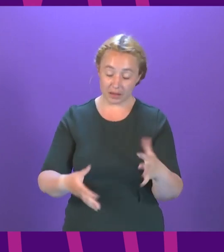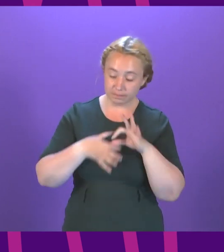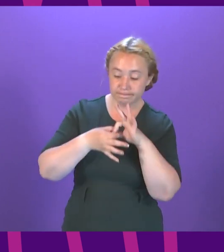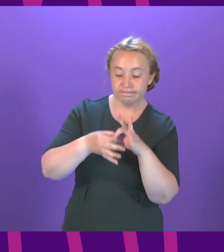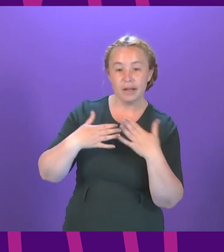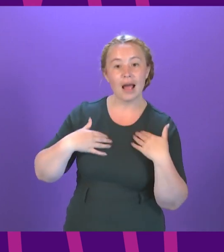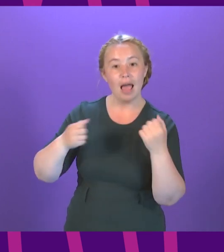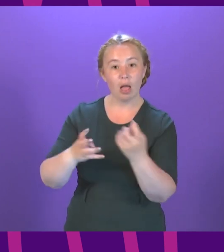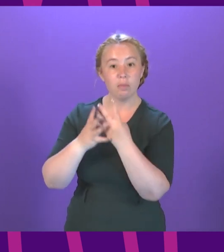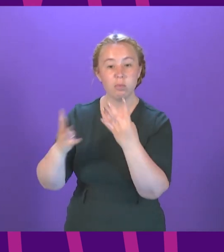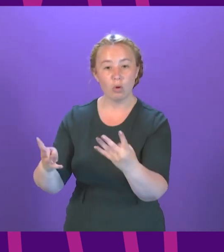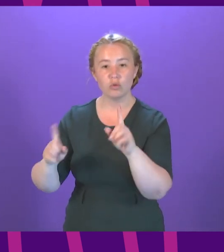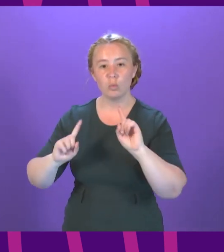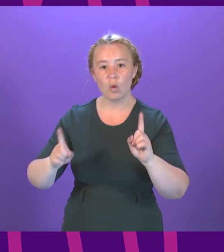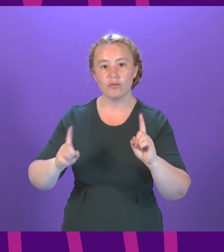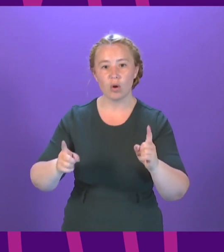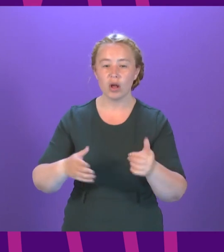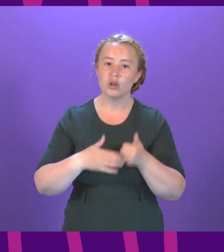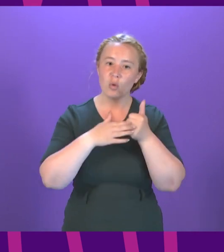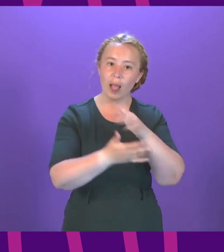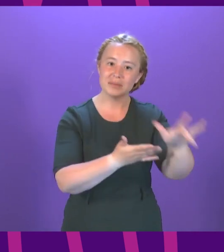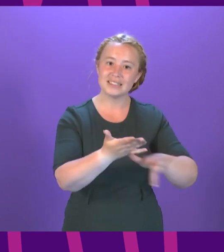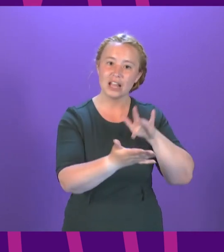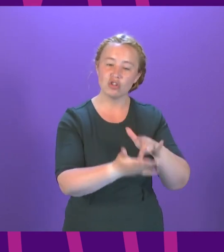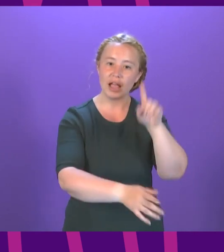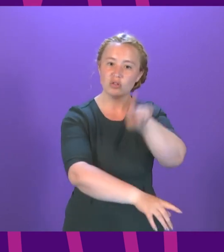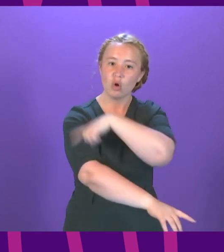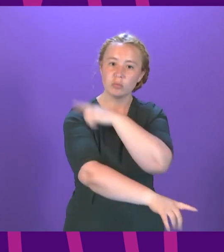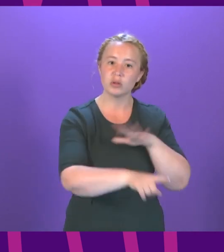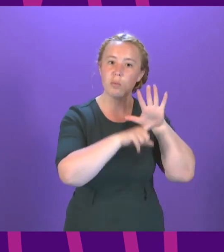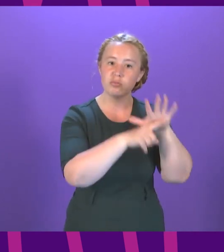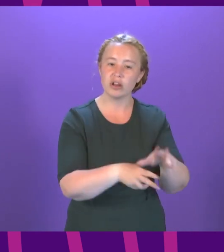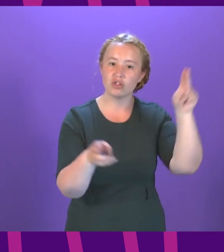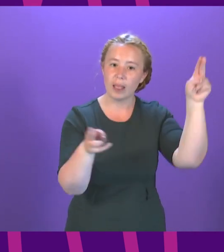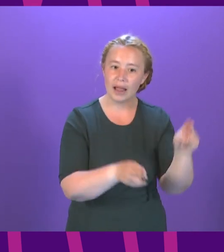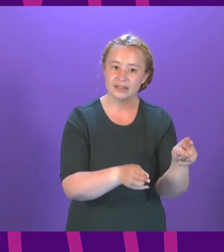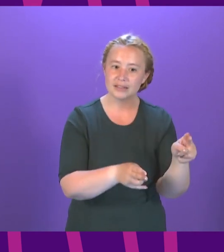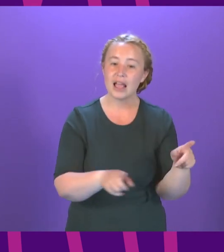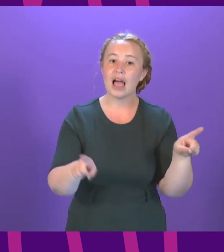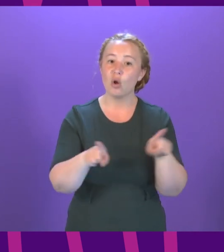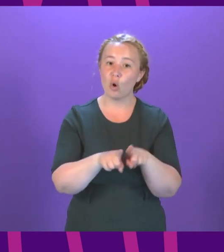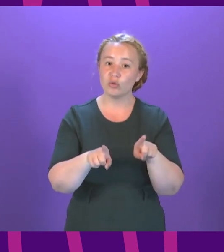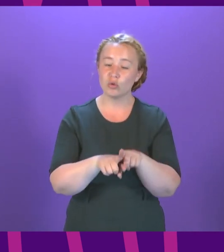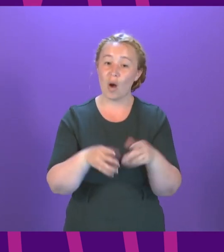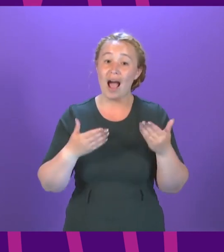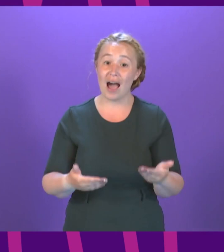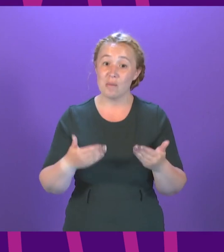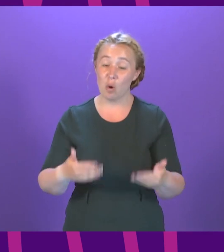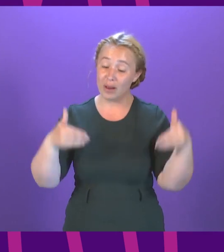on reducing the pressure on our centralised hospitals and unacceptable excessive waiting times